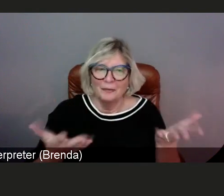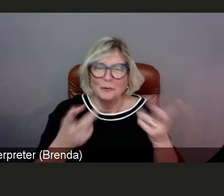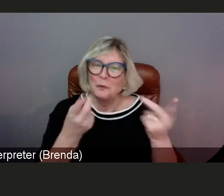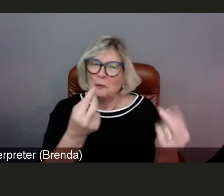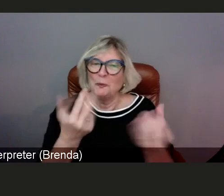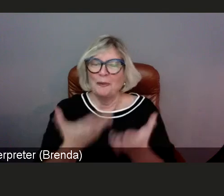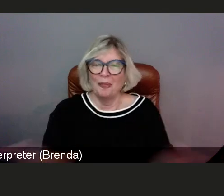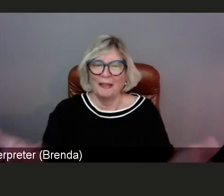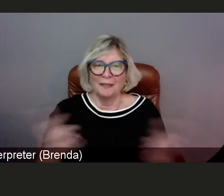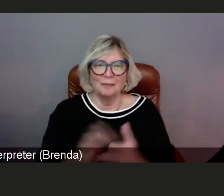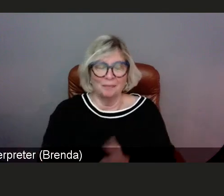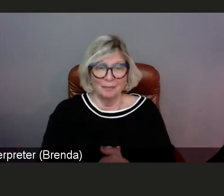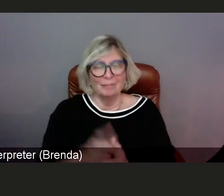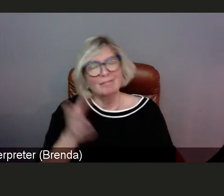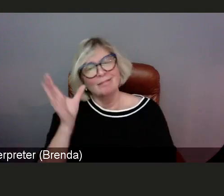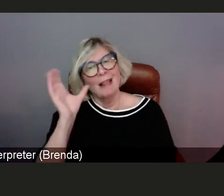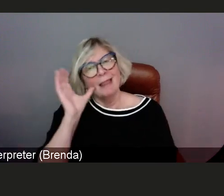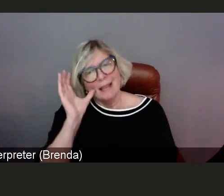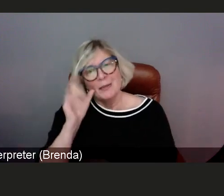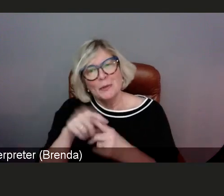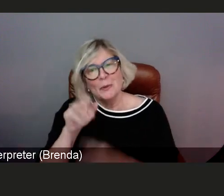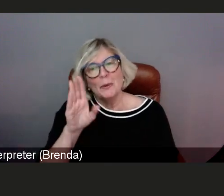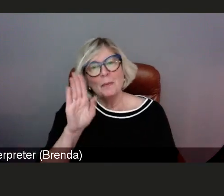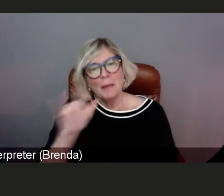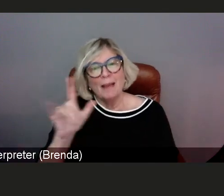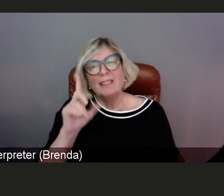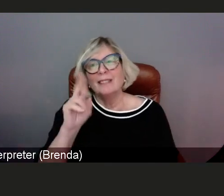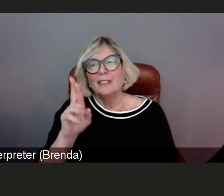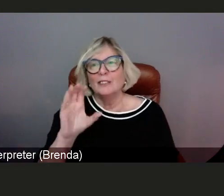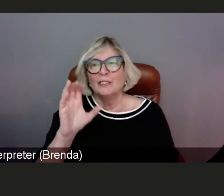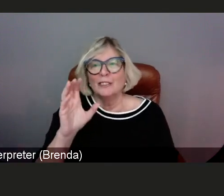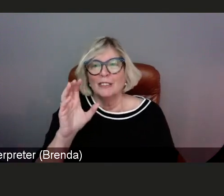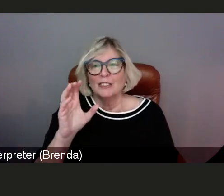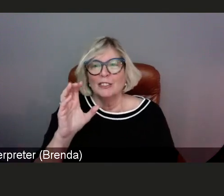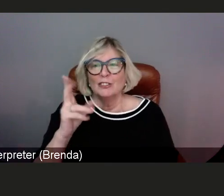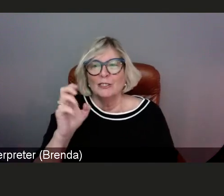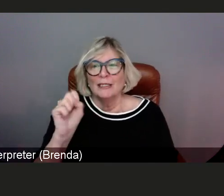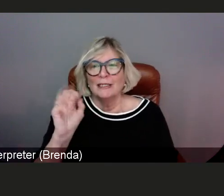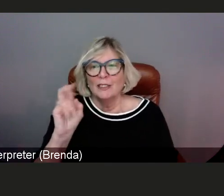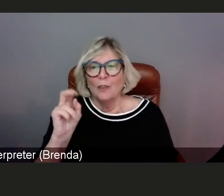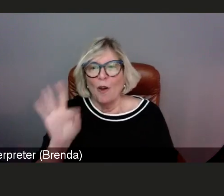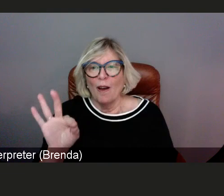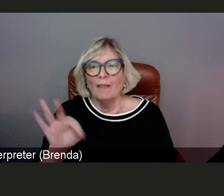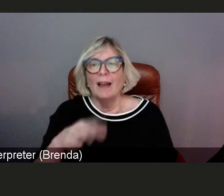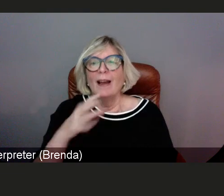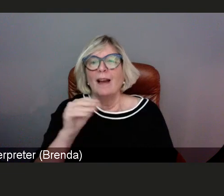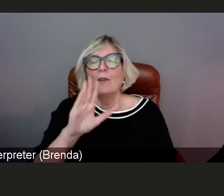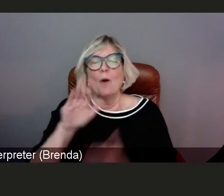you know listening to Bill, Dr. Chasanov and talking about all the things that we have gone through,